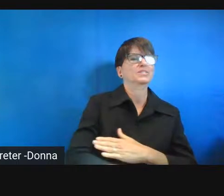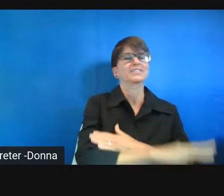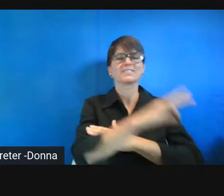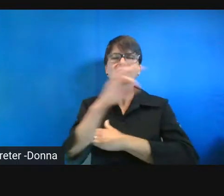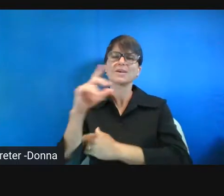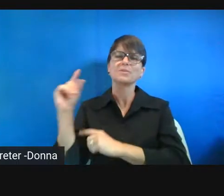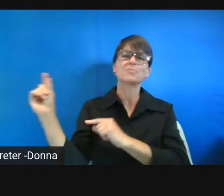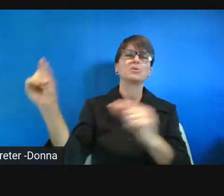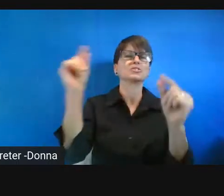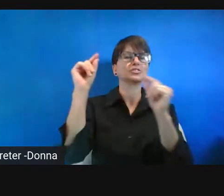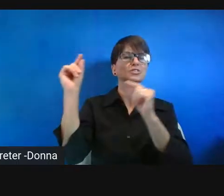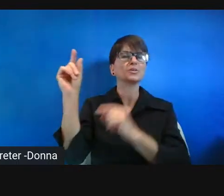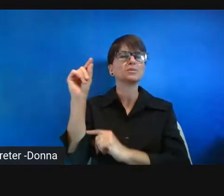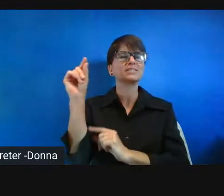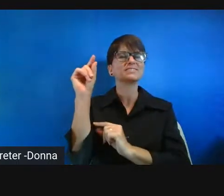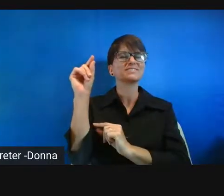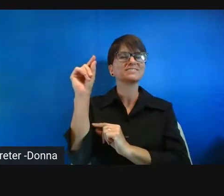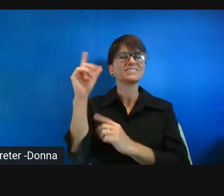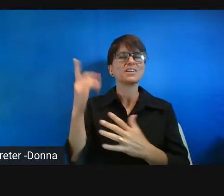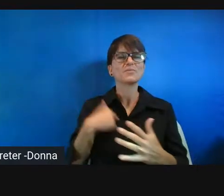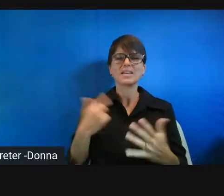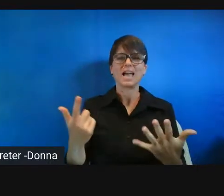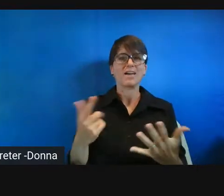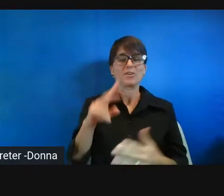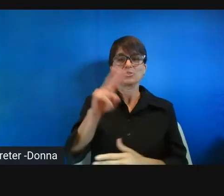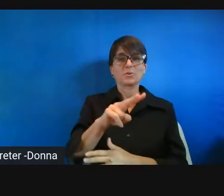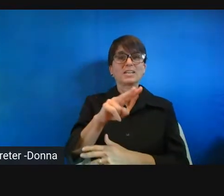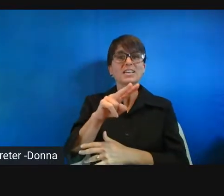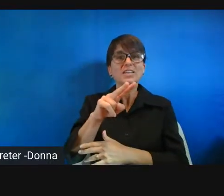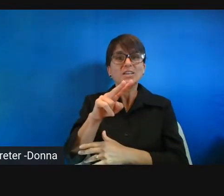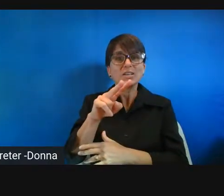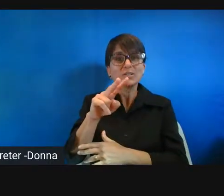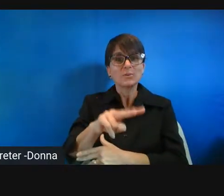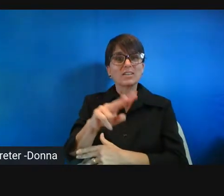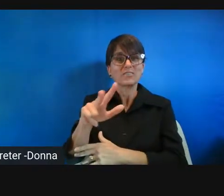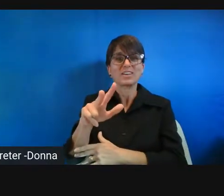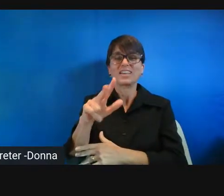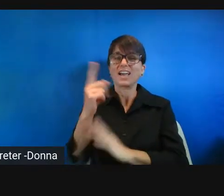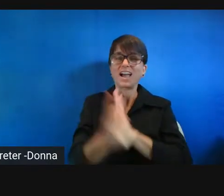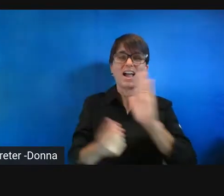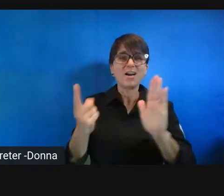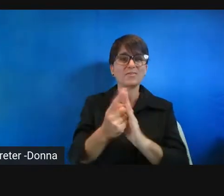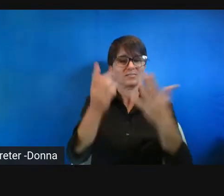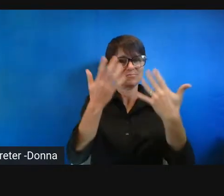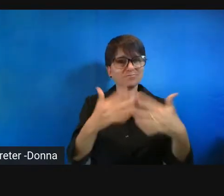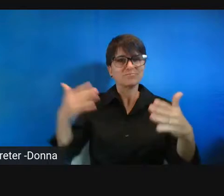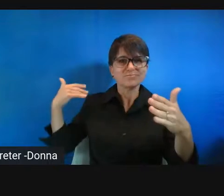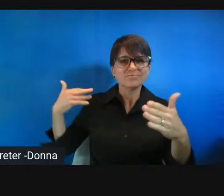Senior Software Developer at master WP into your host for the final session today . The sun is up and the birds are chirping and we have made it